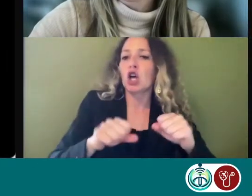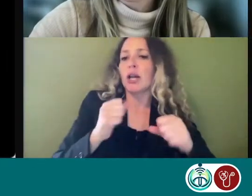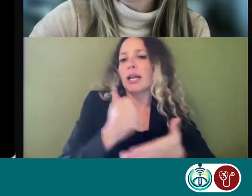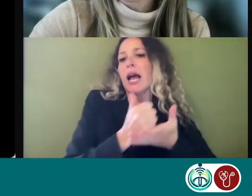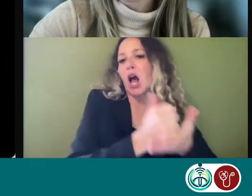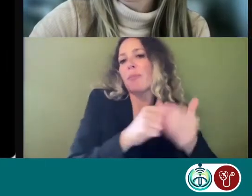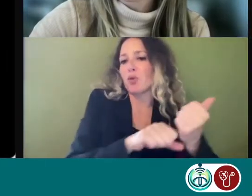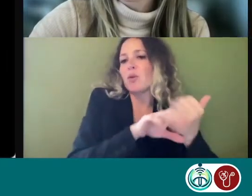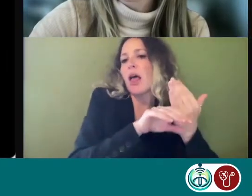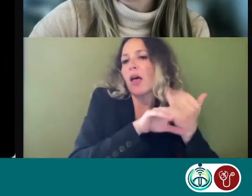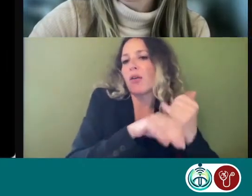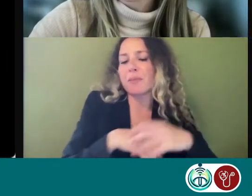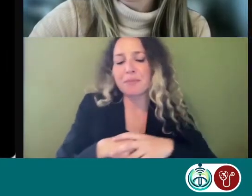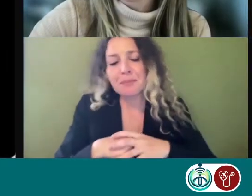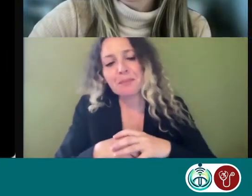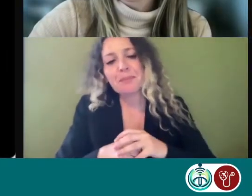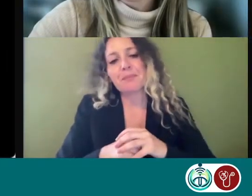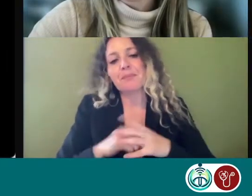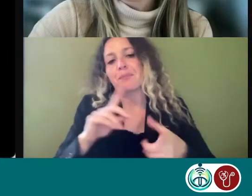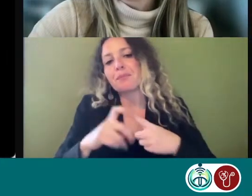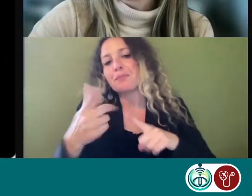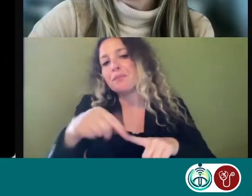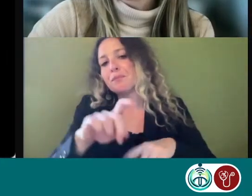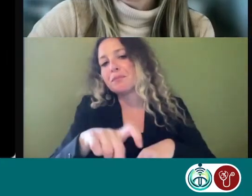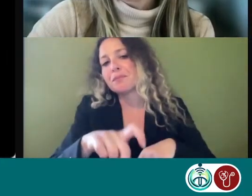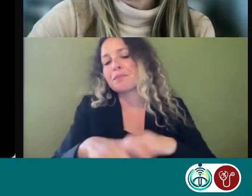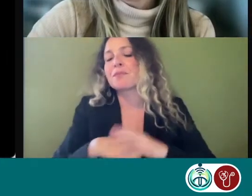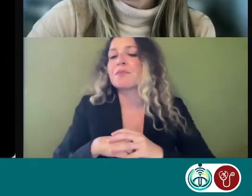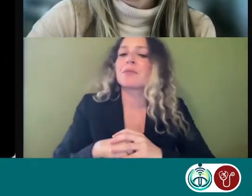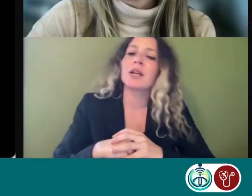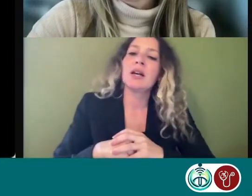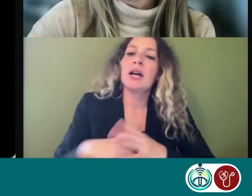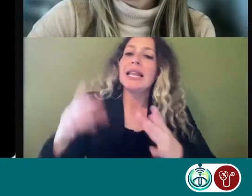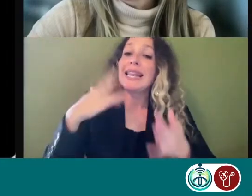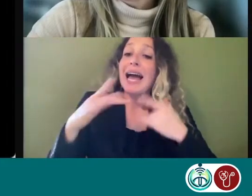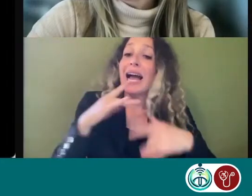when they needed it. And again, a negative was lack of personal connection. Several people